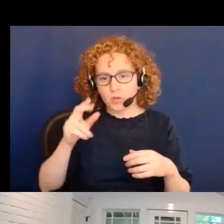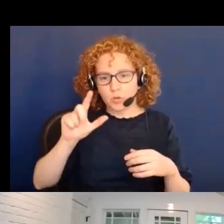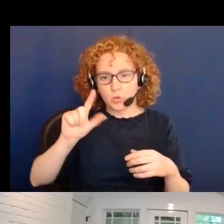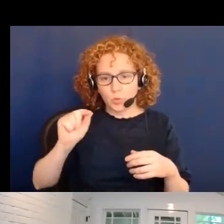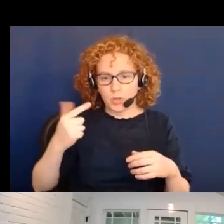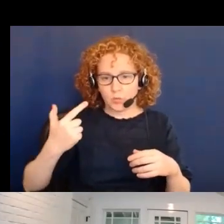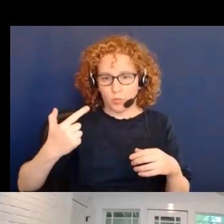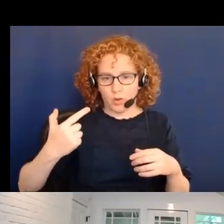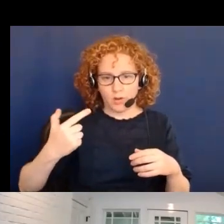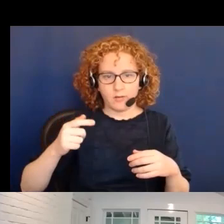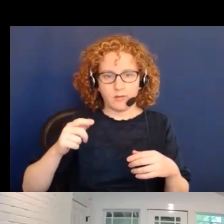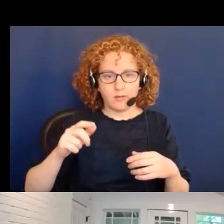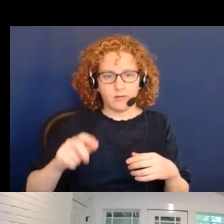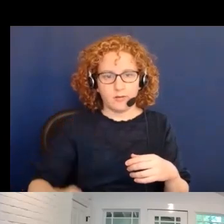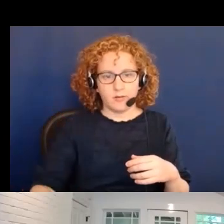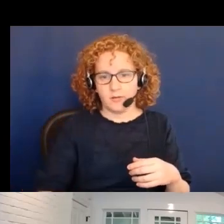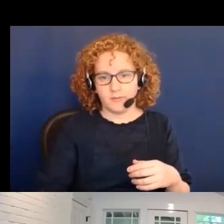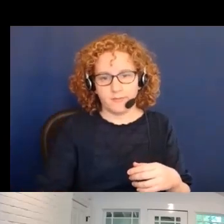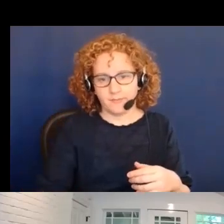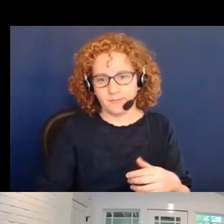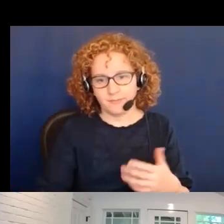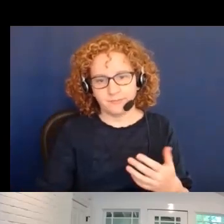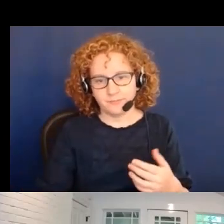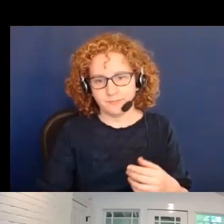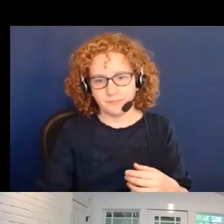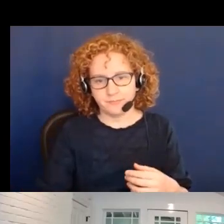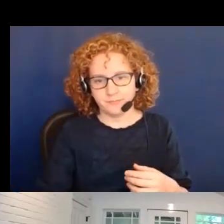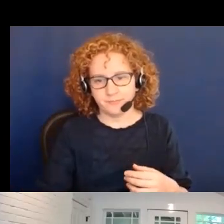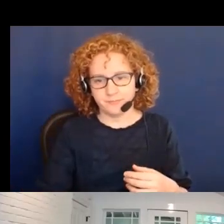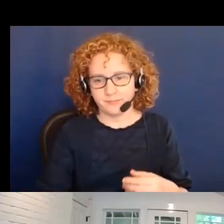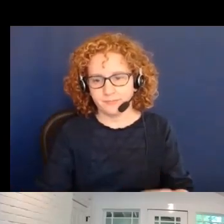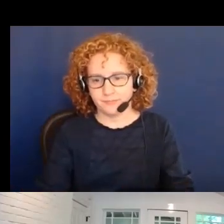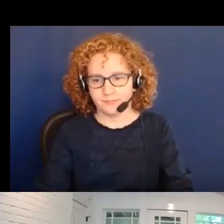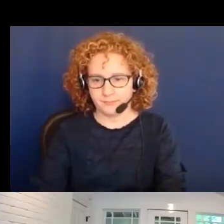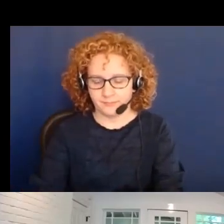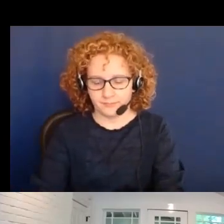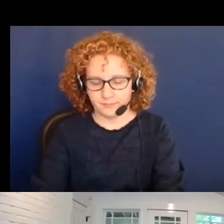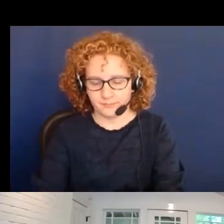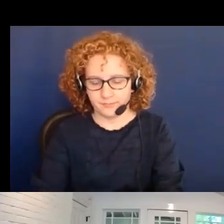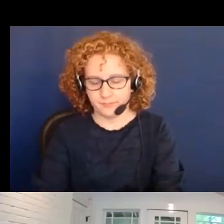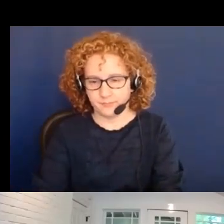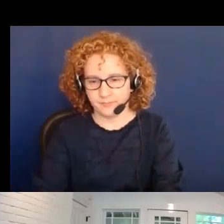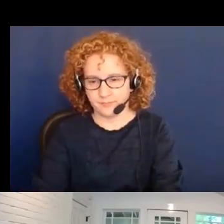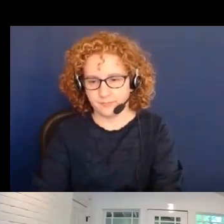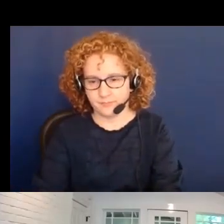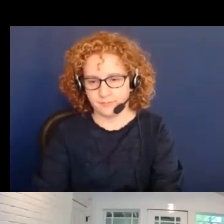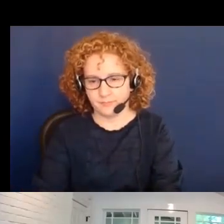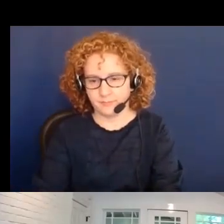updated their COVID-19 framework used to assign COVID-19 travel advisory levels to